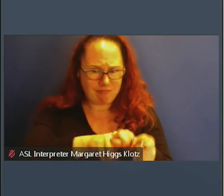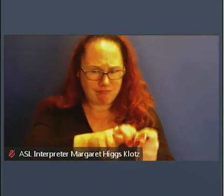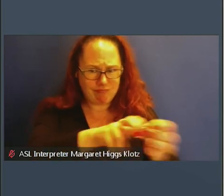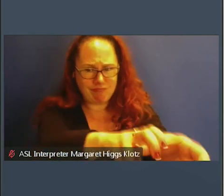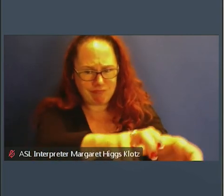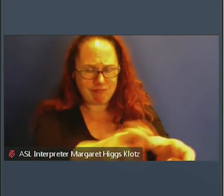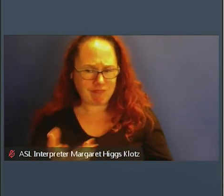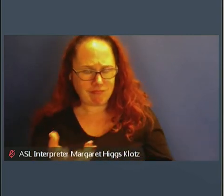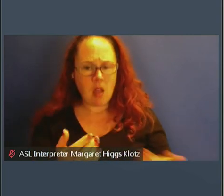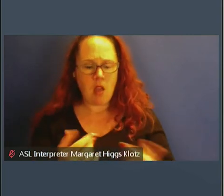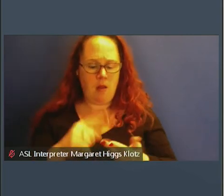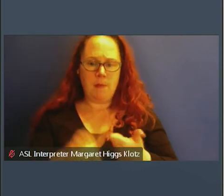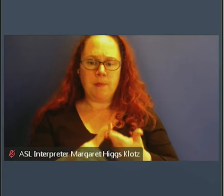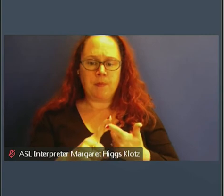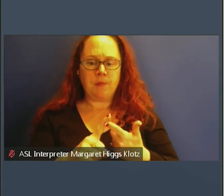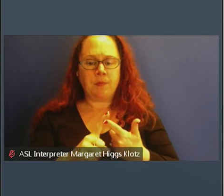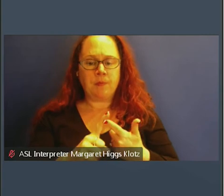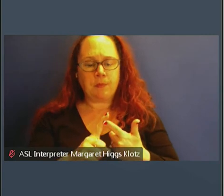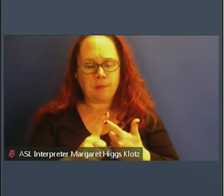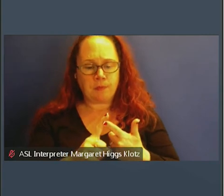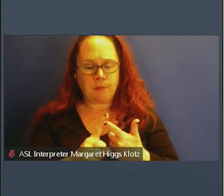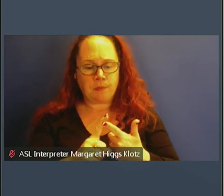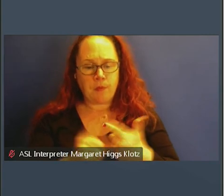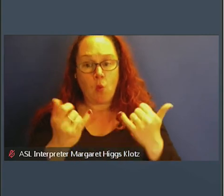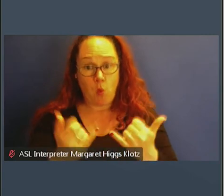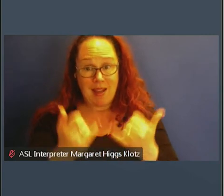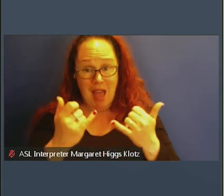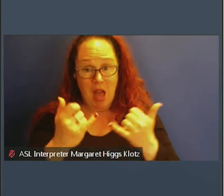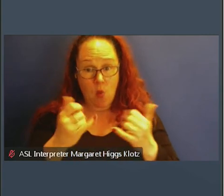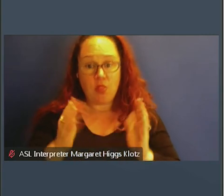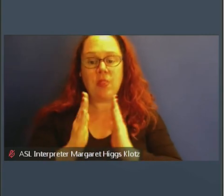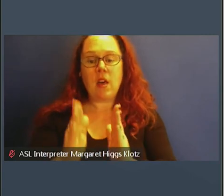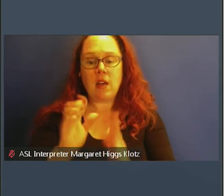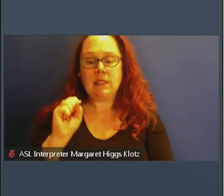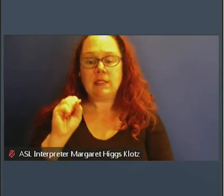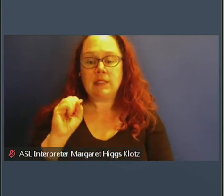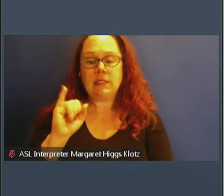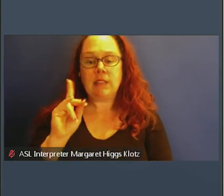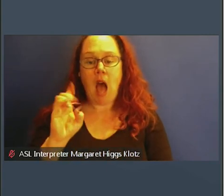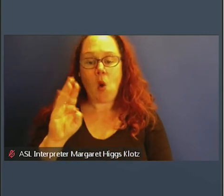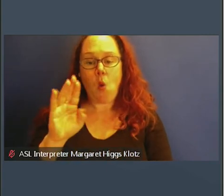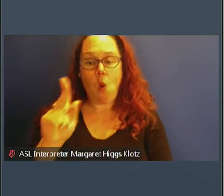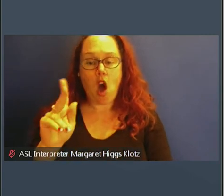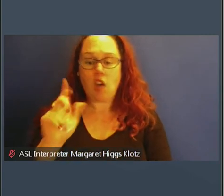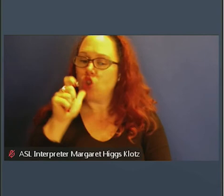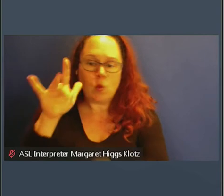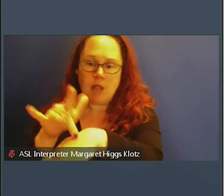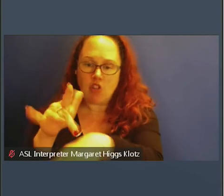they're in a place where the sidewalks don't go all the way to the Metro. Like they're big missing pieces of the sidewalks.